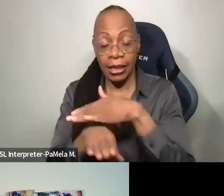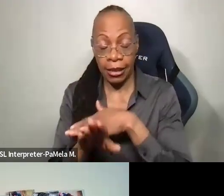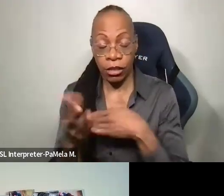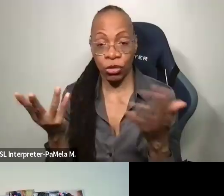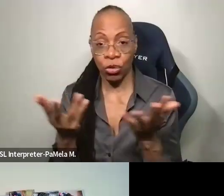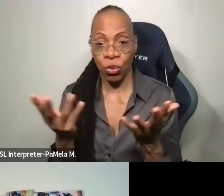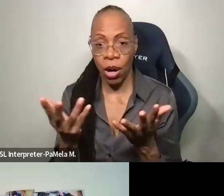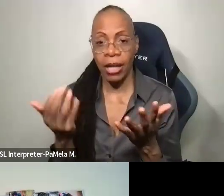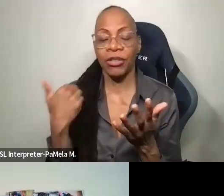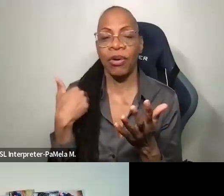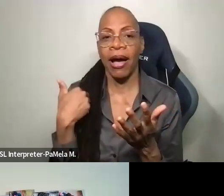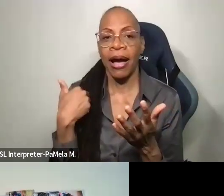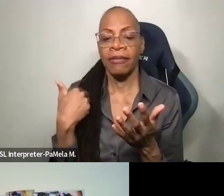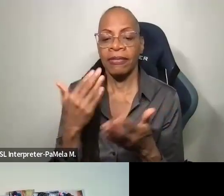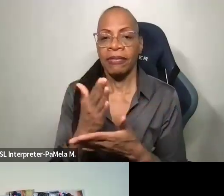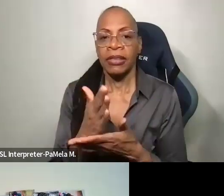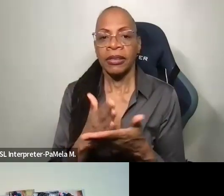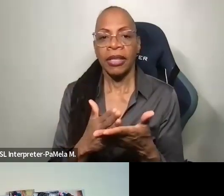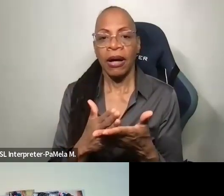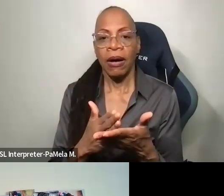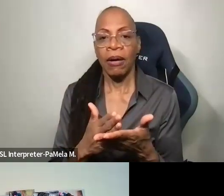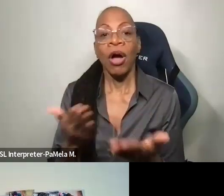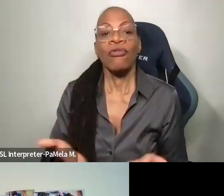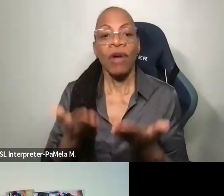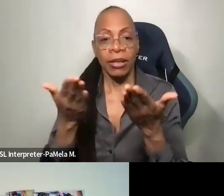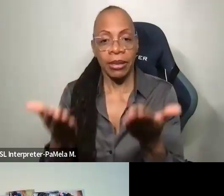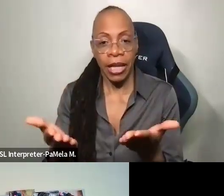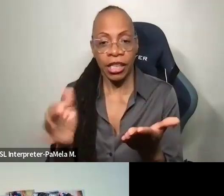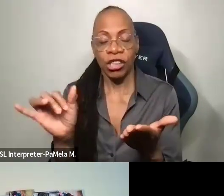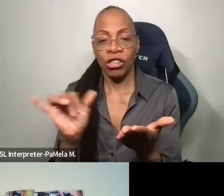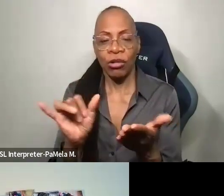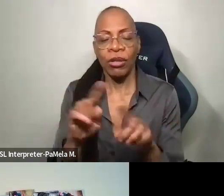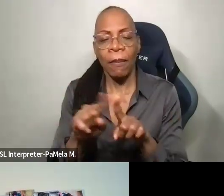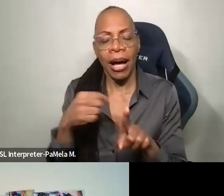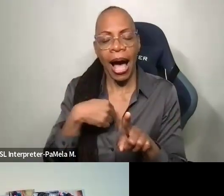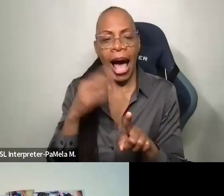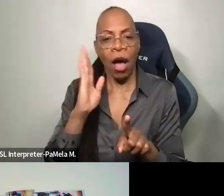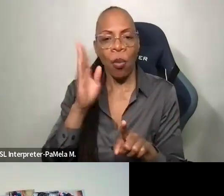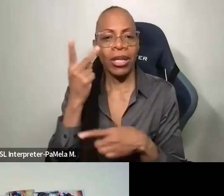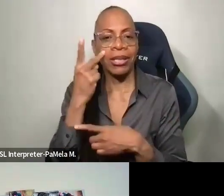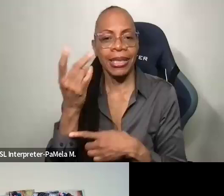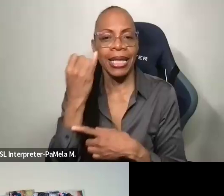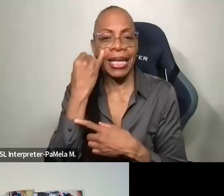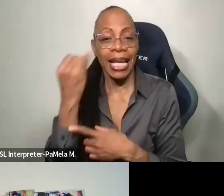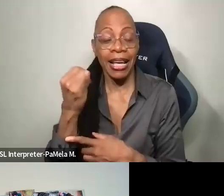And there's some recommendations in there, but I'll see if I can drop this PDF in the chat.